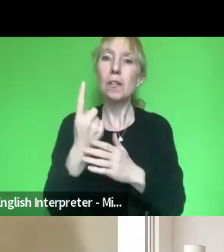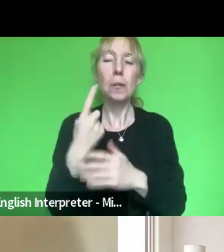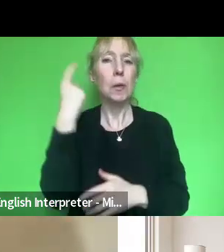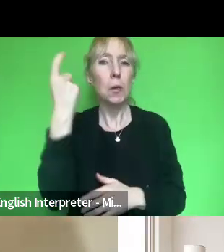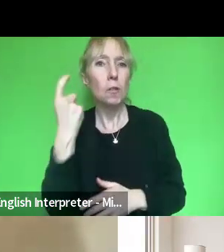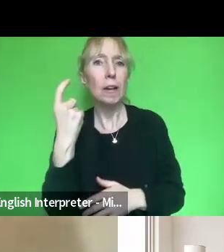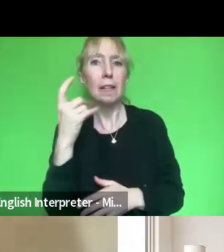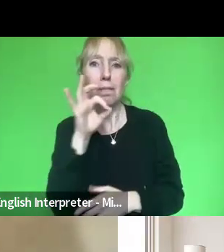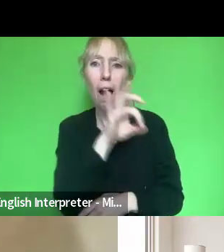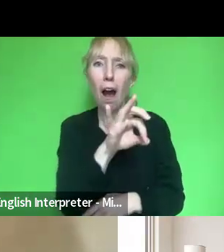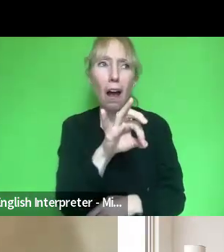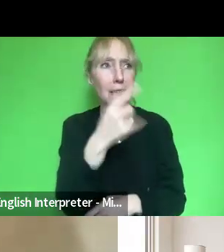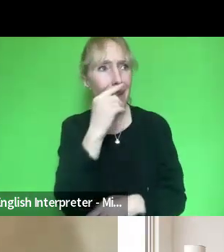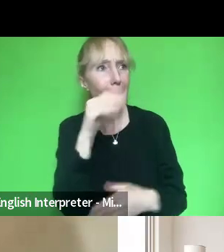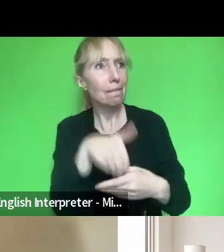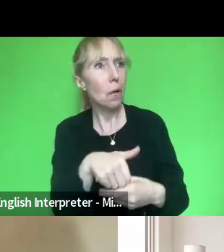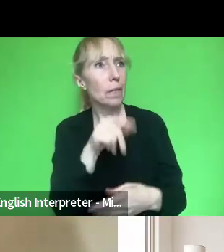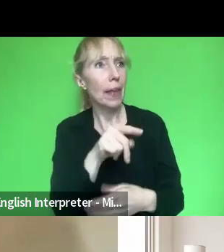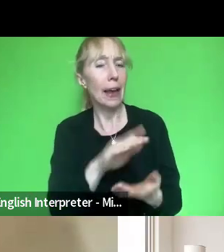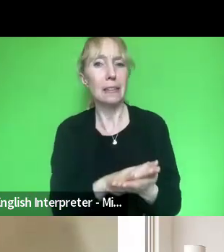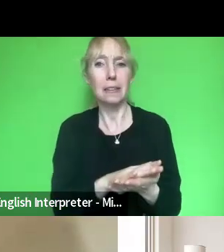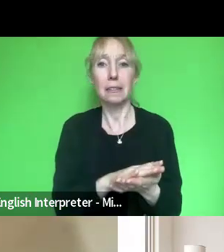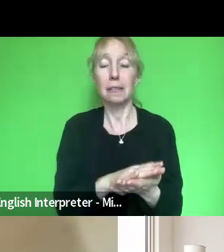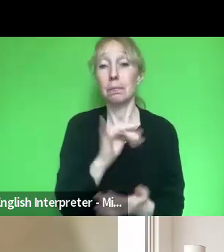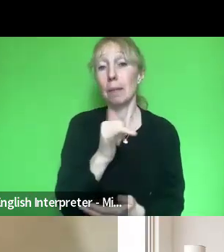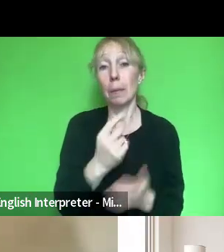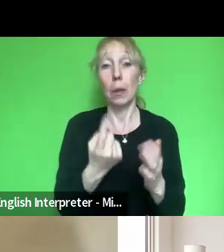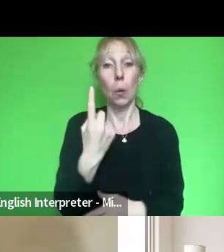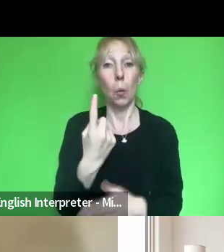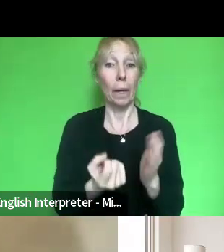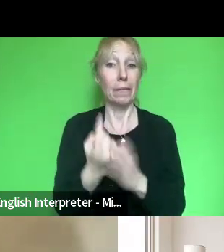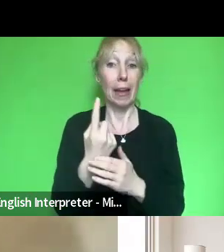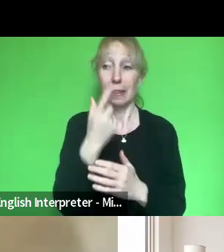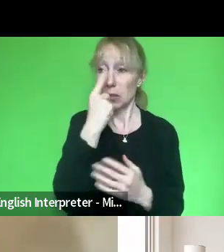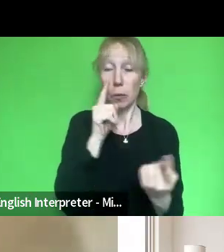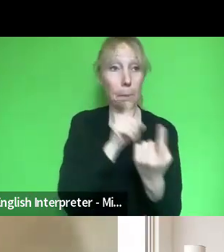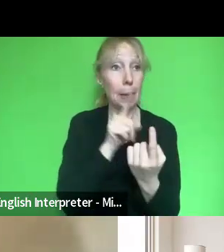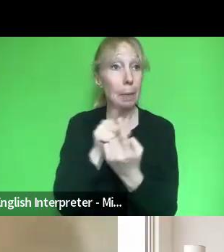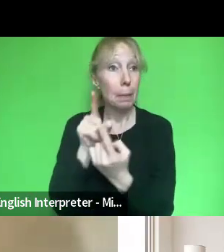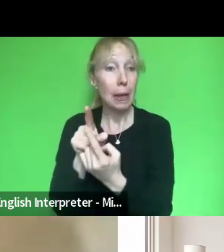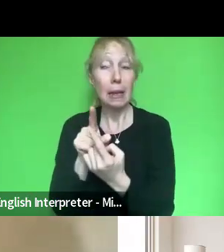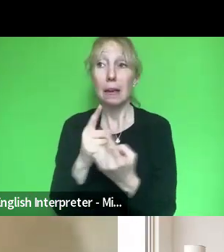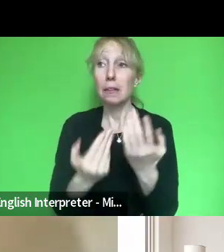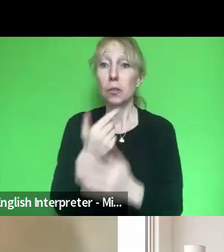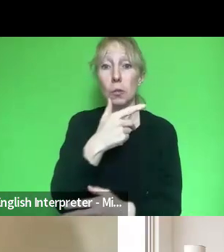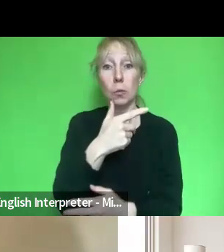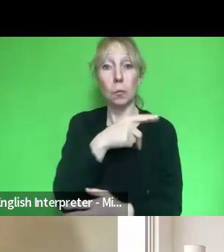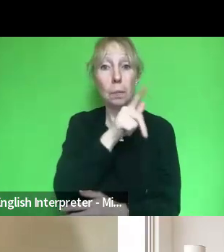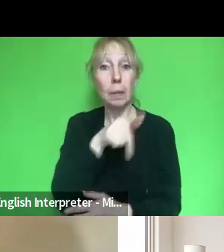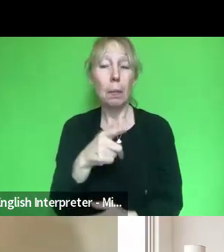involved in stuff. You know, it only has to be sort of one event, it allows you to meet new people, see if you like it. If actually you think,